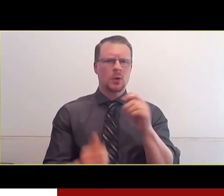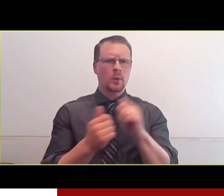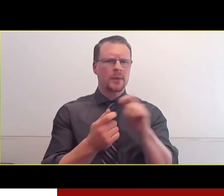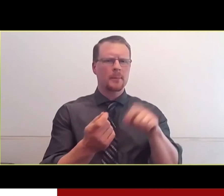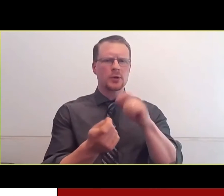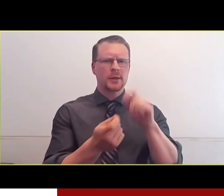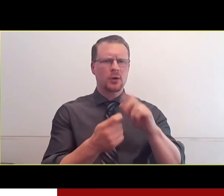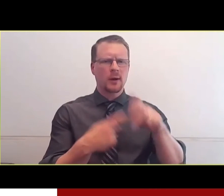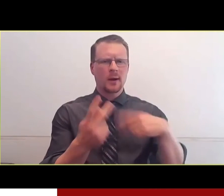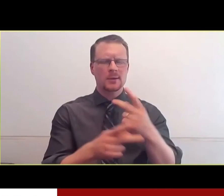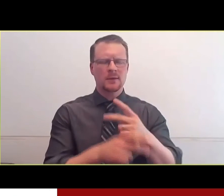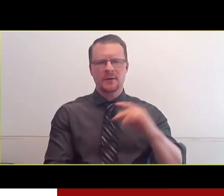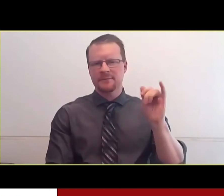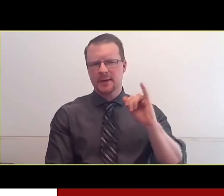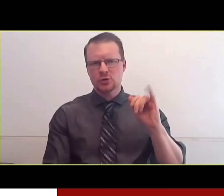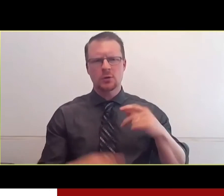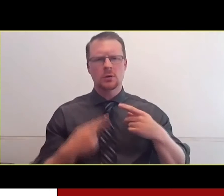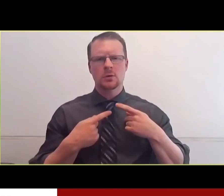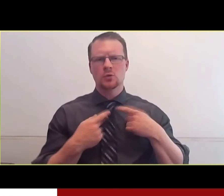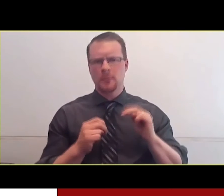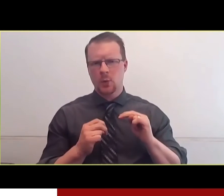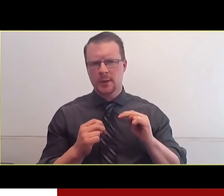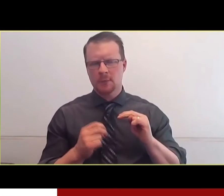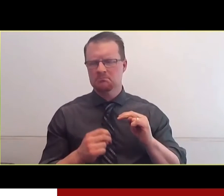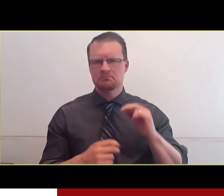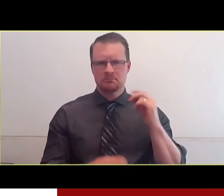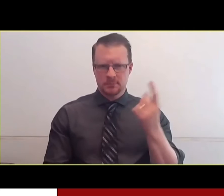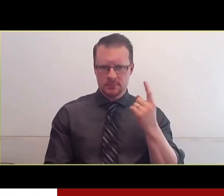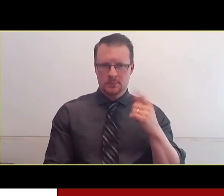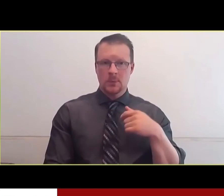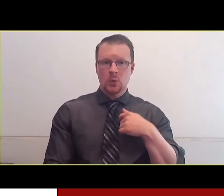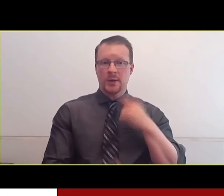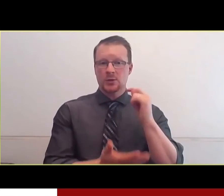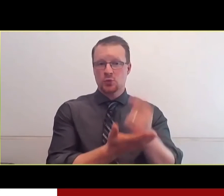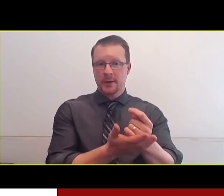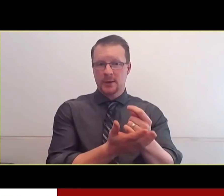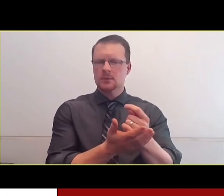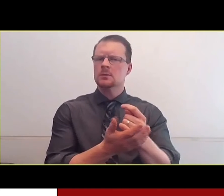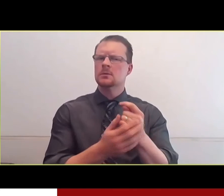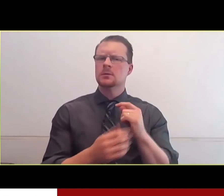If we're going to see a patient with a specific kind of infection, for example, pneumonia.